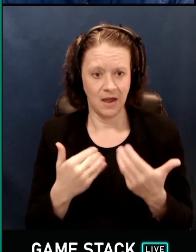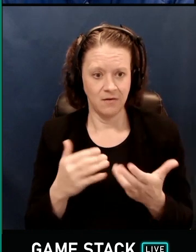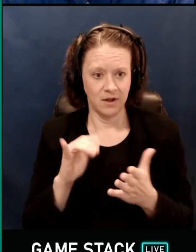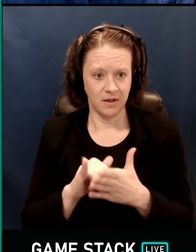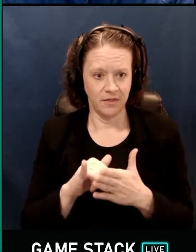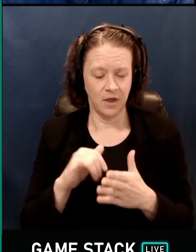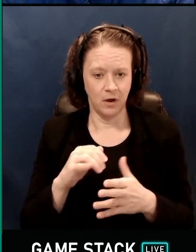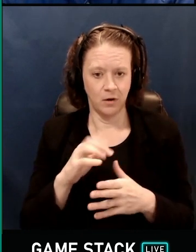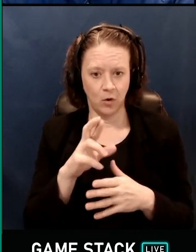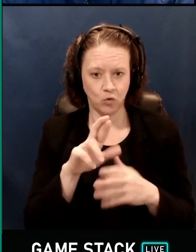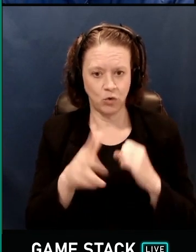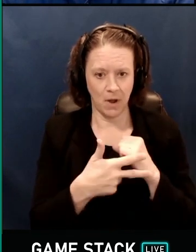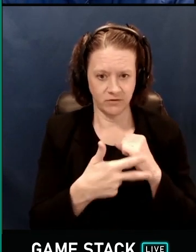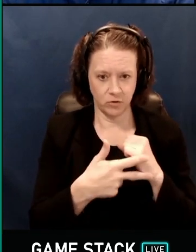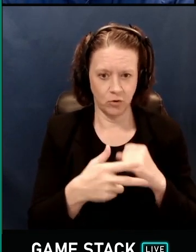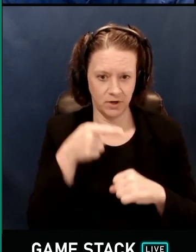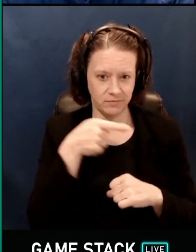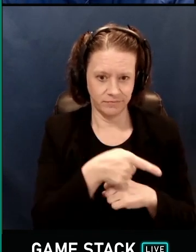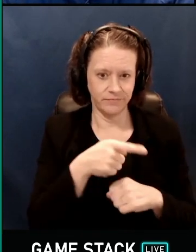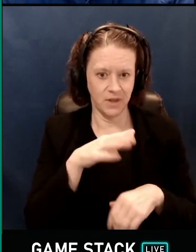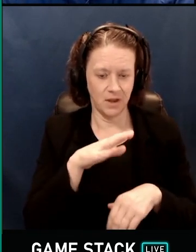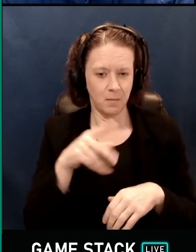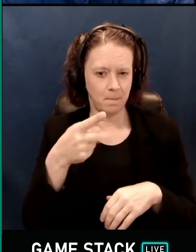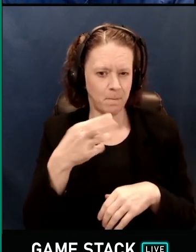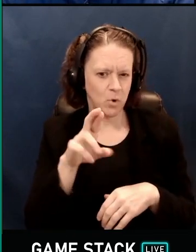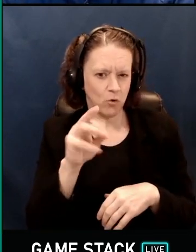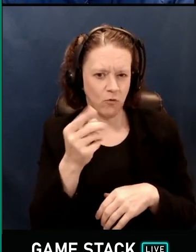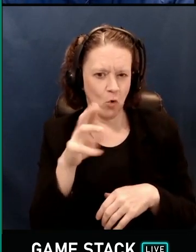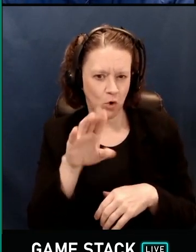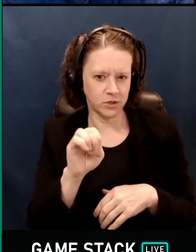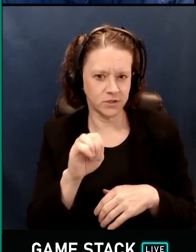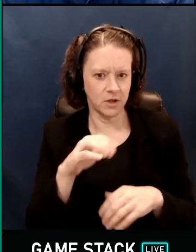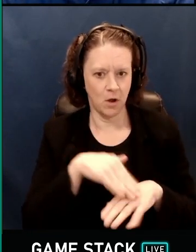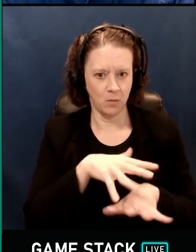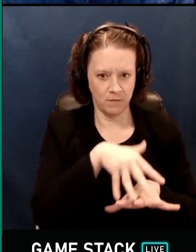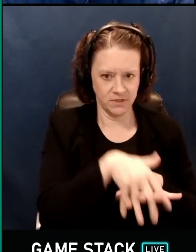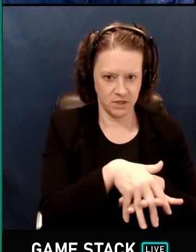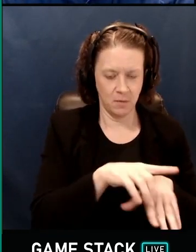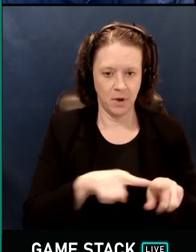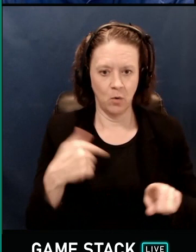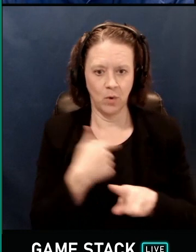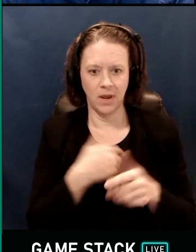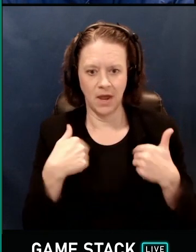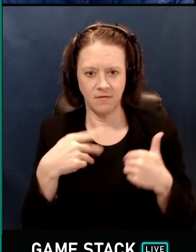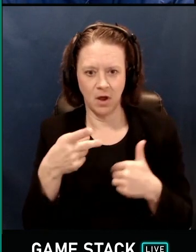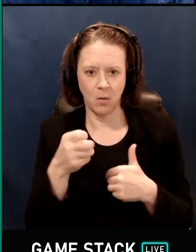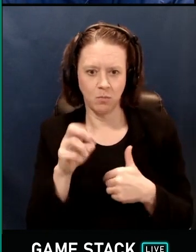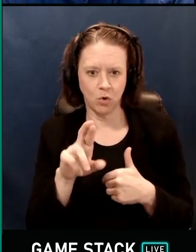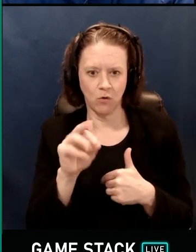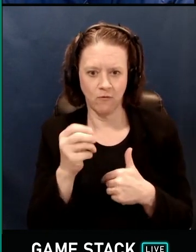but there's a Perforce proxy in the cloud to fetch sources very efficiently.